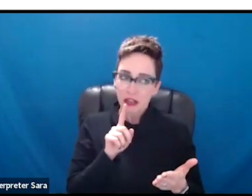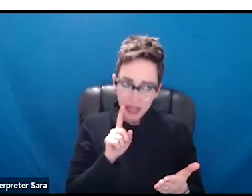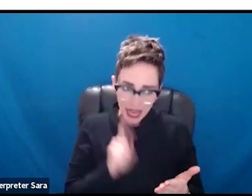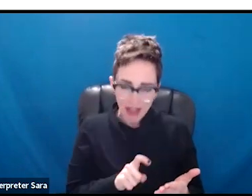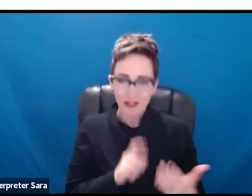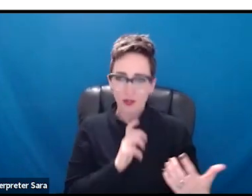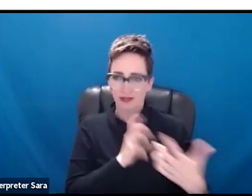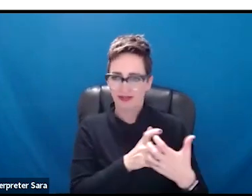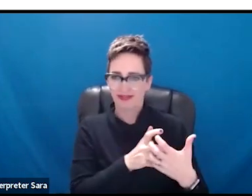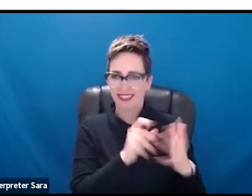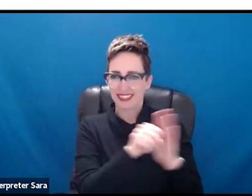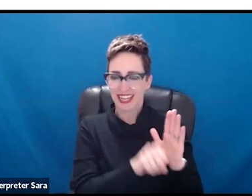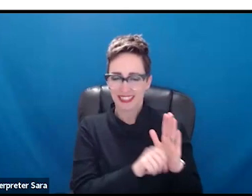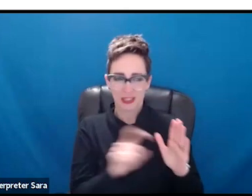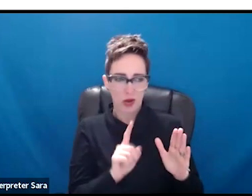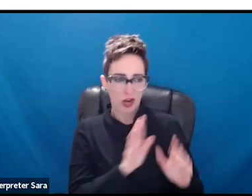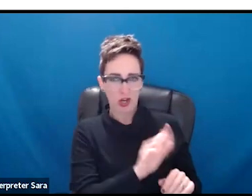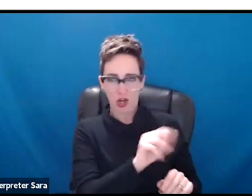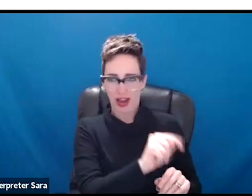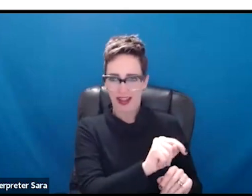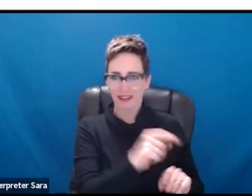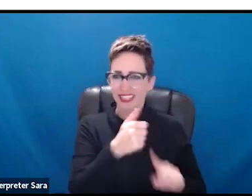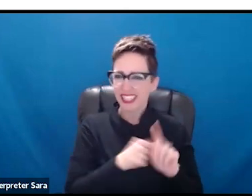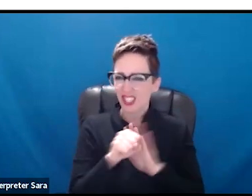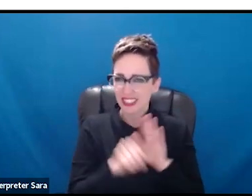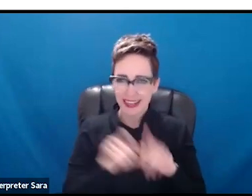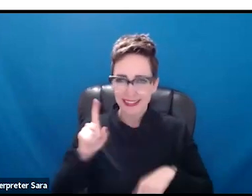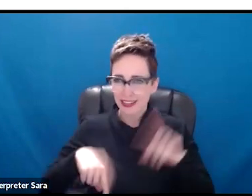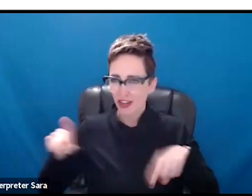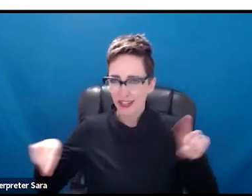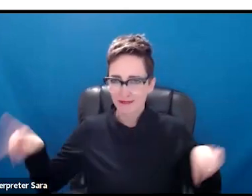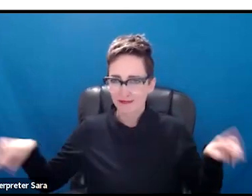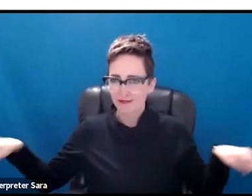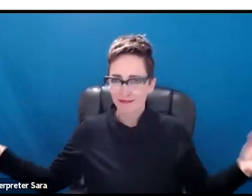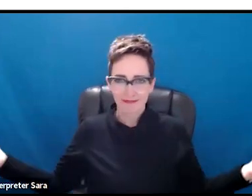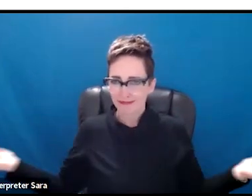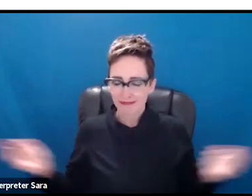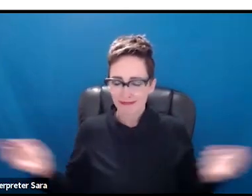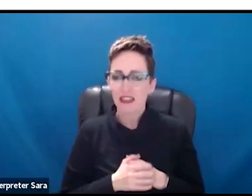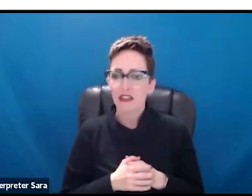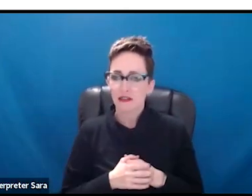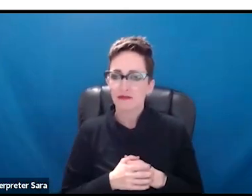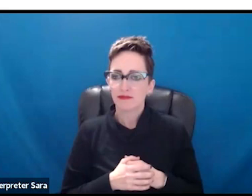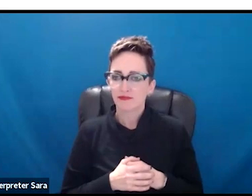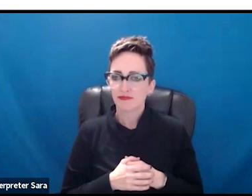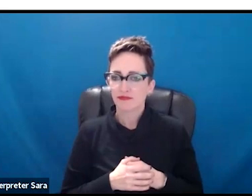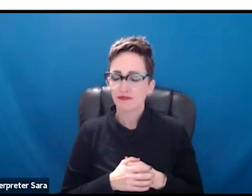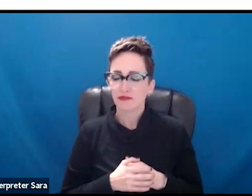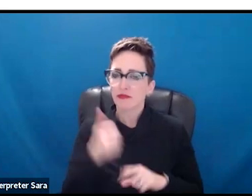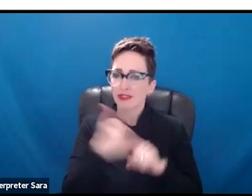because they're different and states are in different places-- As Monica said-- on crisis services as well.